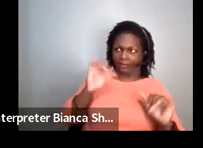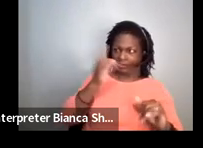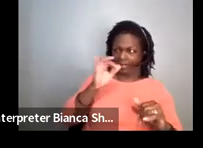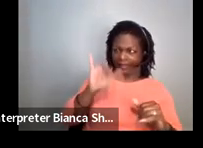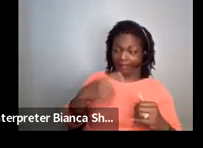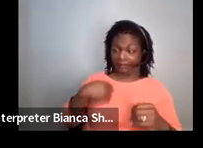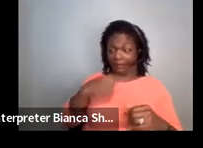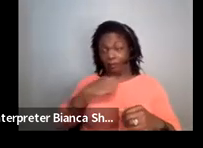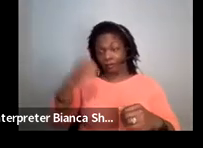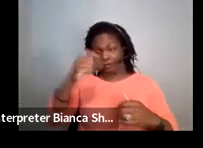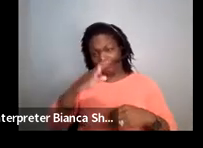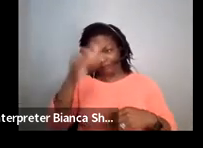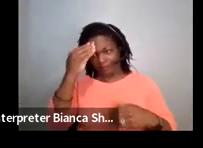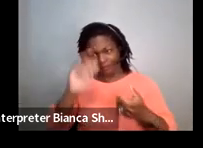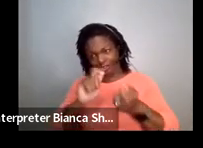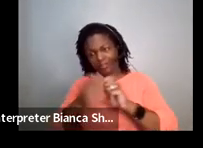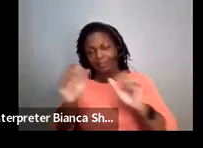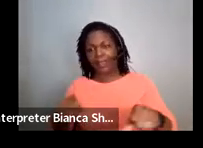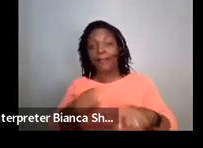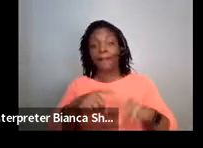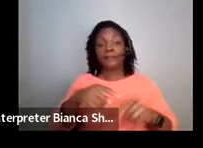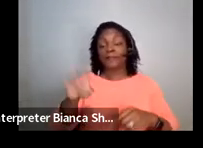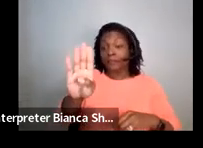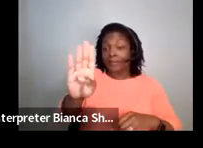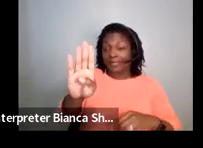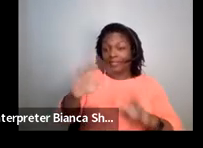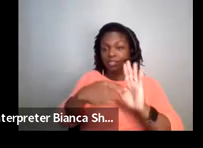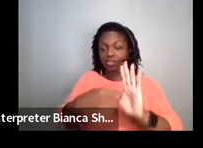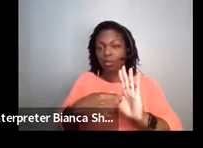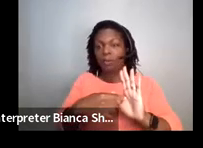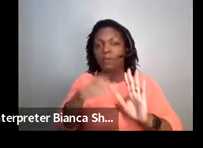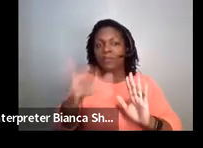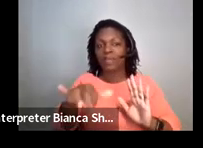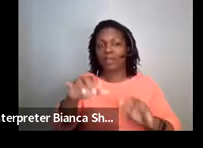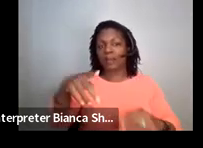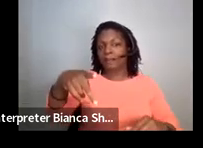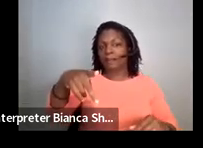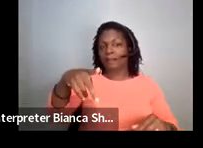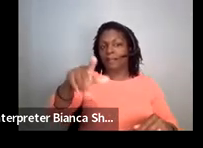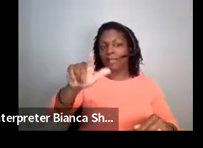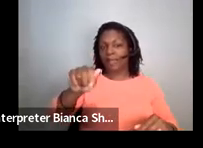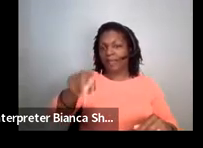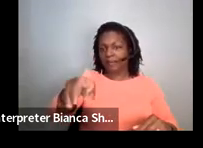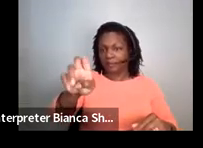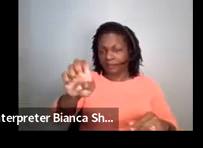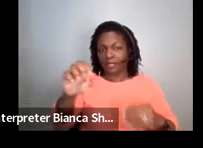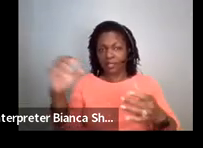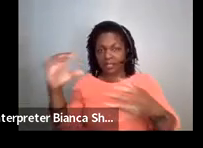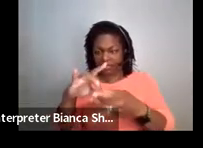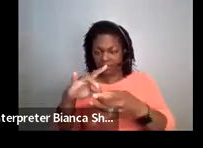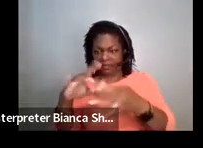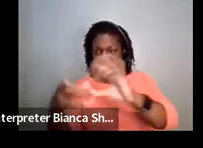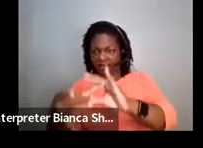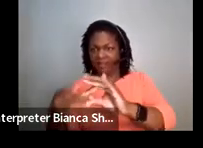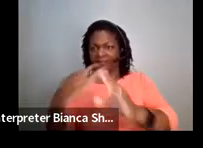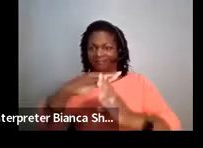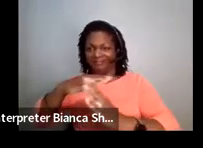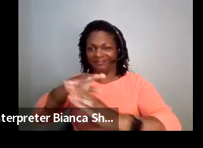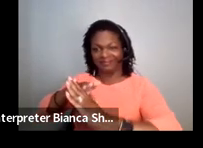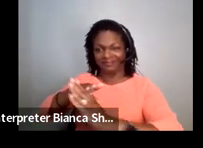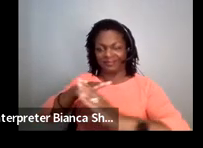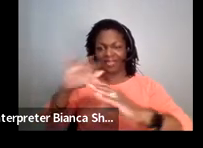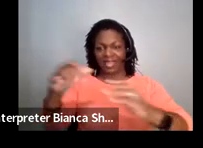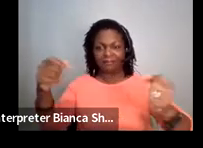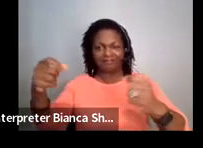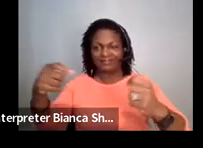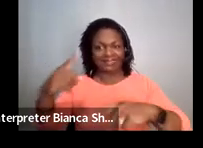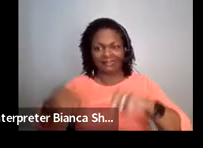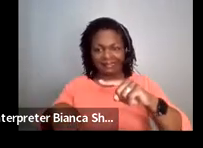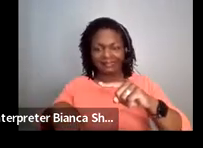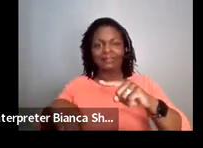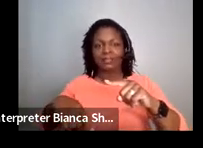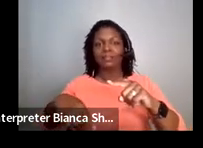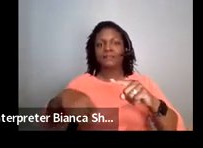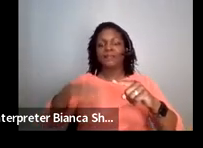Okay, but Slide B is plots and tangles again to that, and interrupting the messages alright and slide, c.